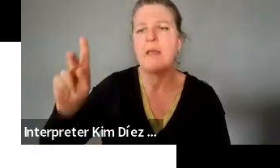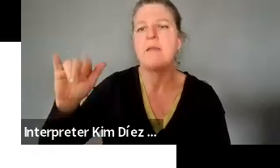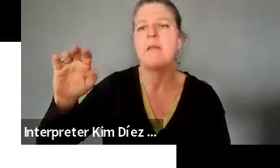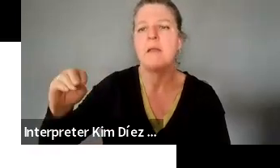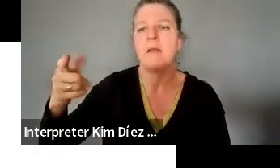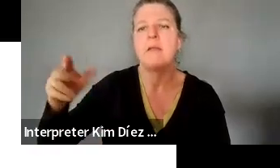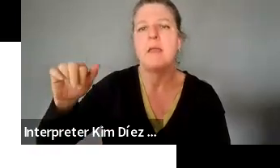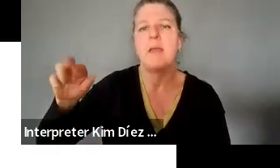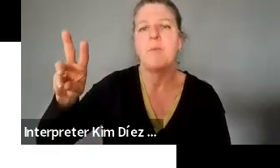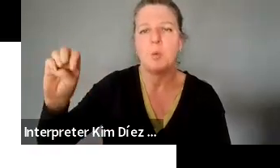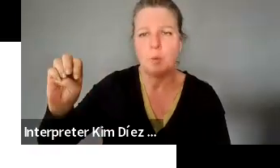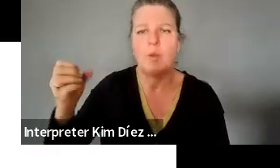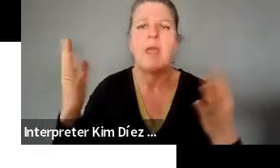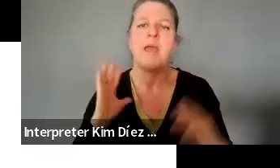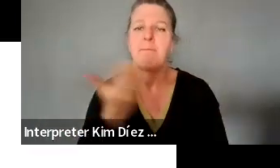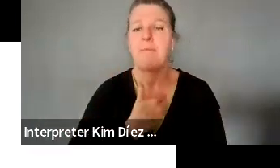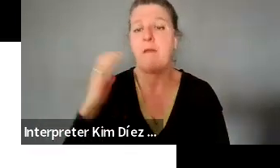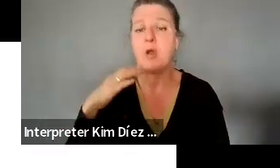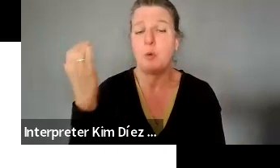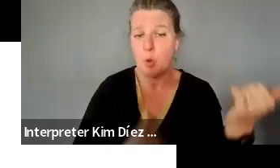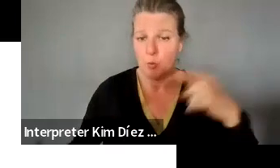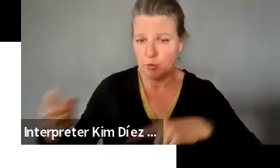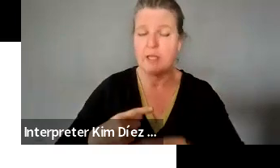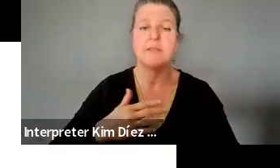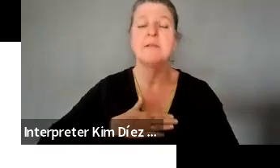And happy Cinco de Mayo to everyone,